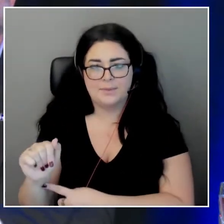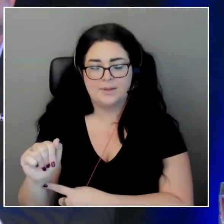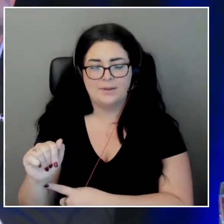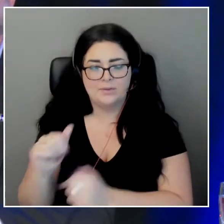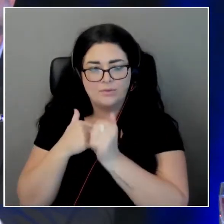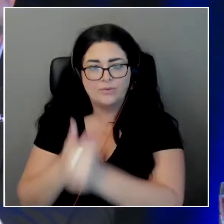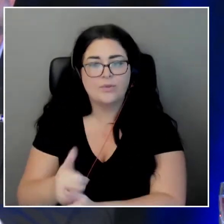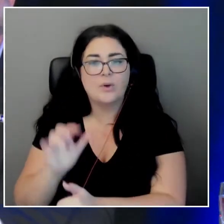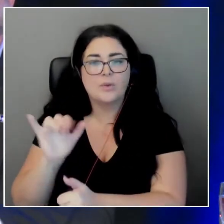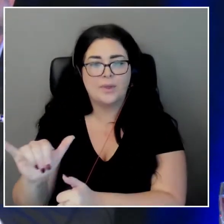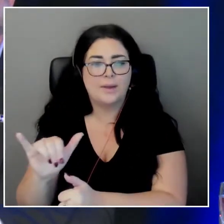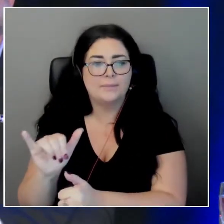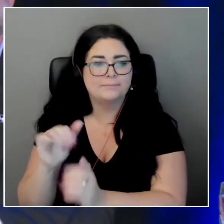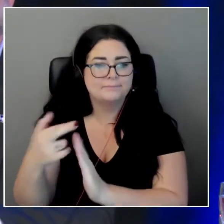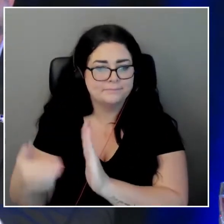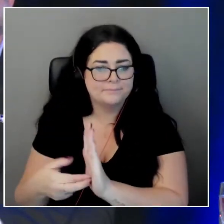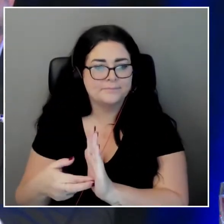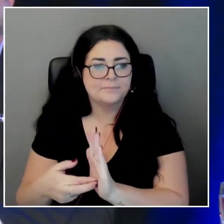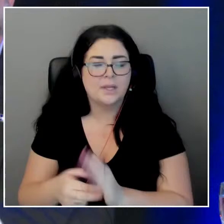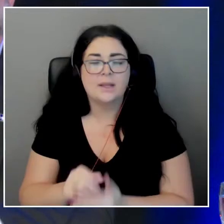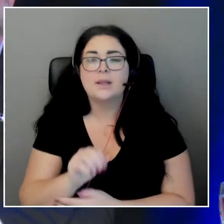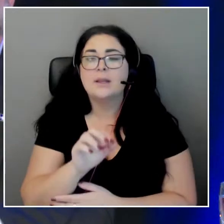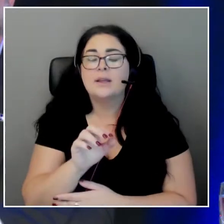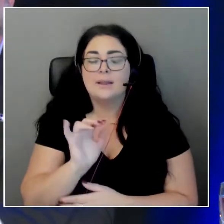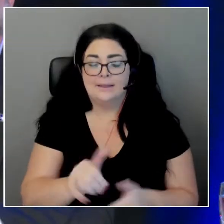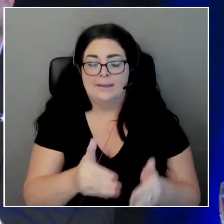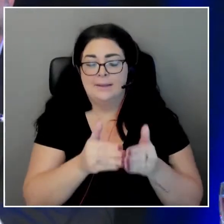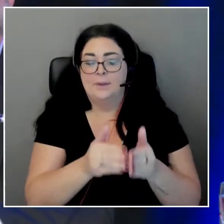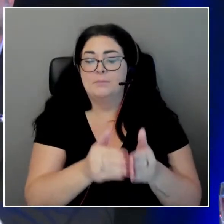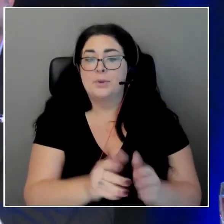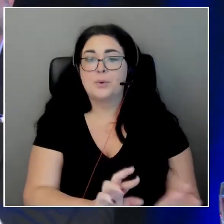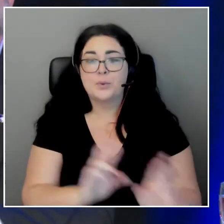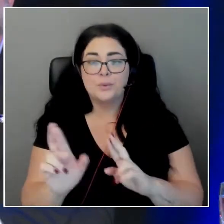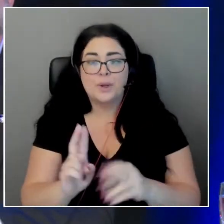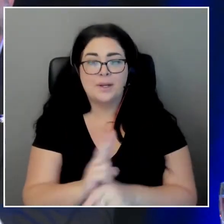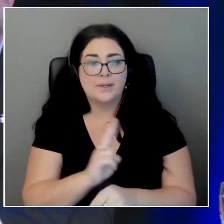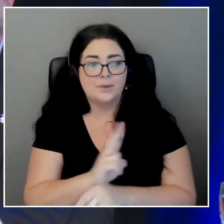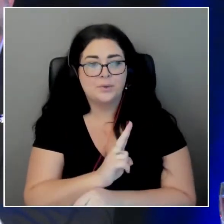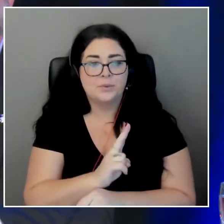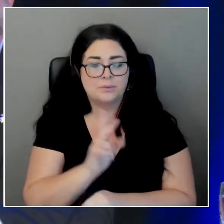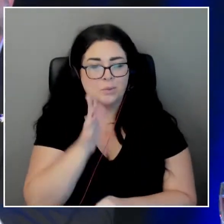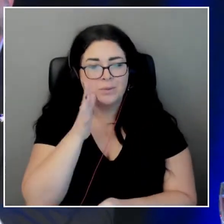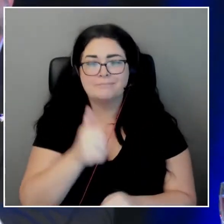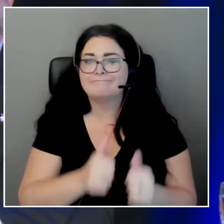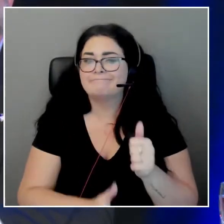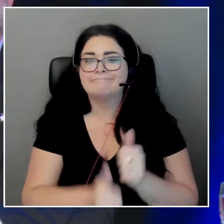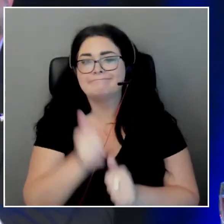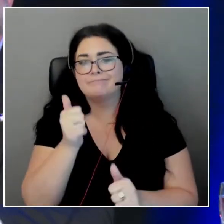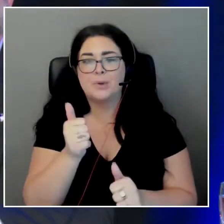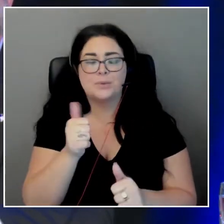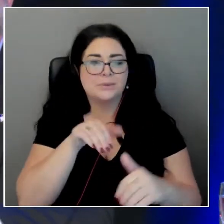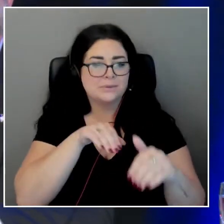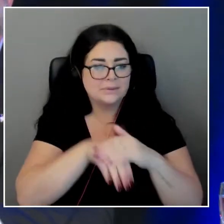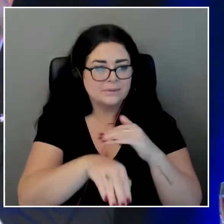When the vessel enters service, it will be one of the most accessible passenger vessels globally.